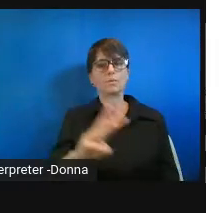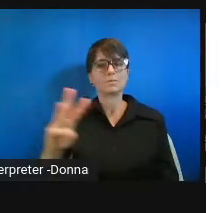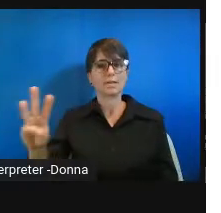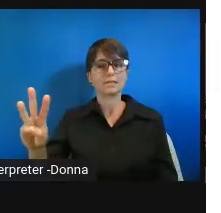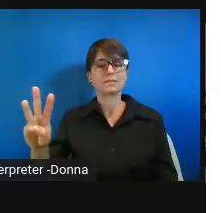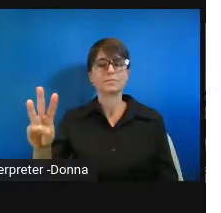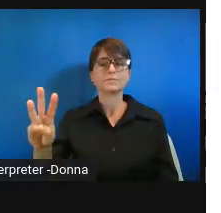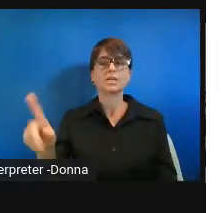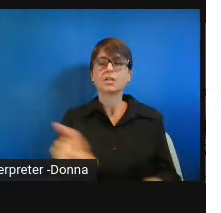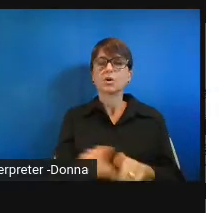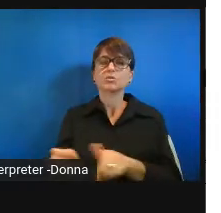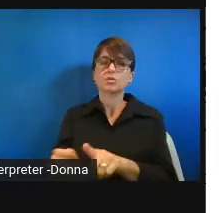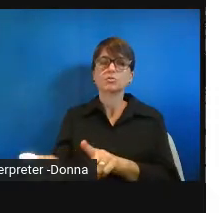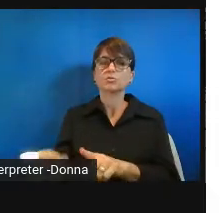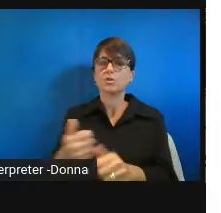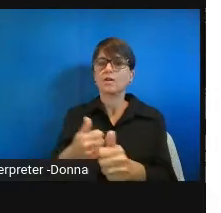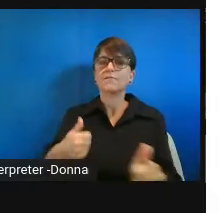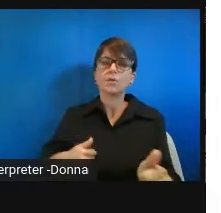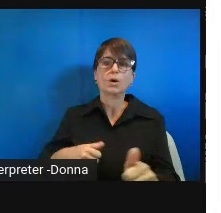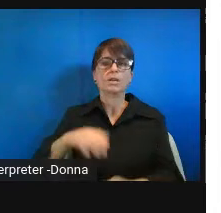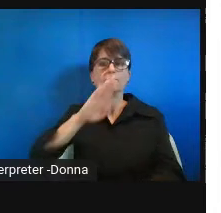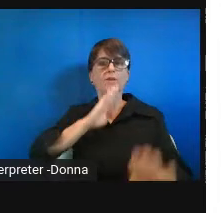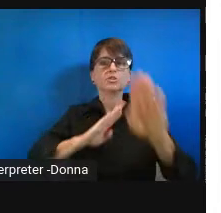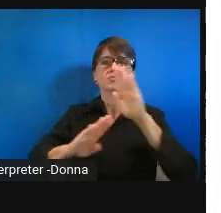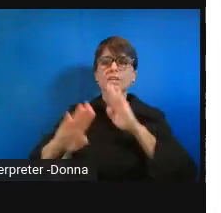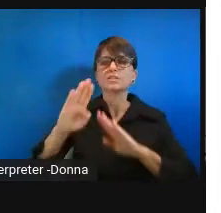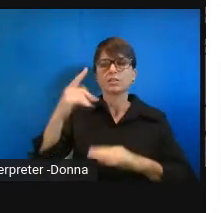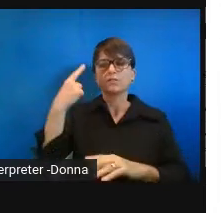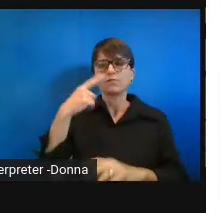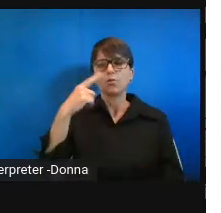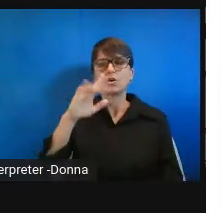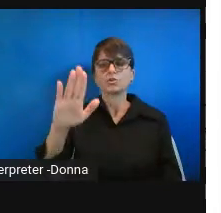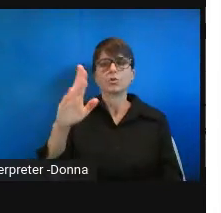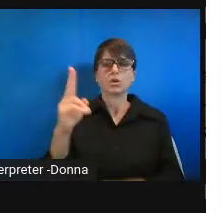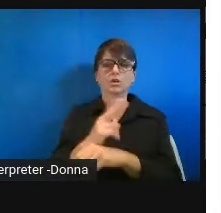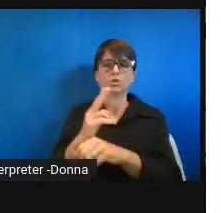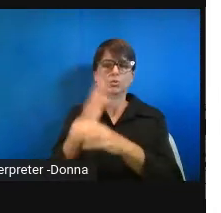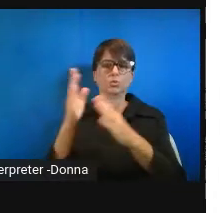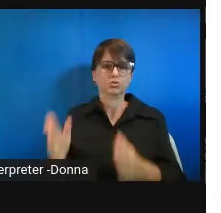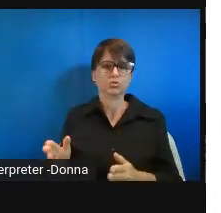For example, websites assimilation and user methodology.